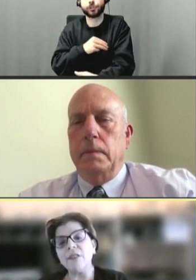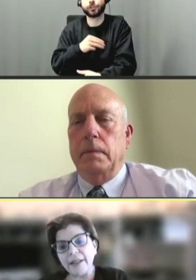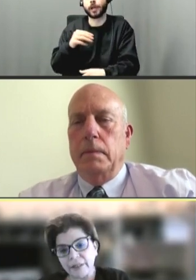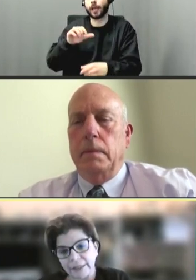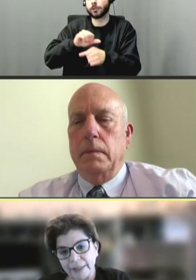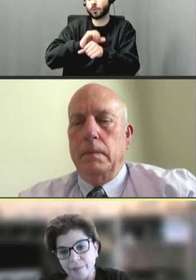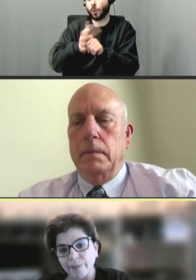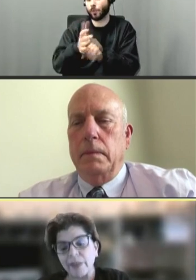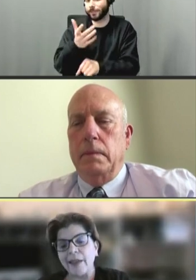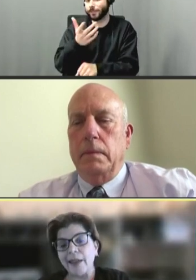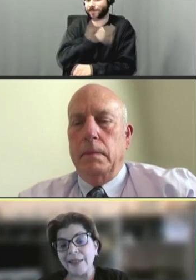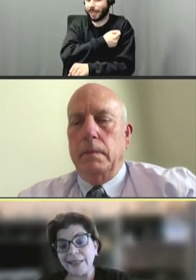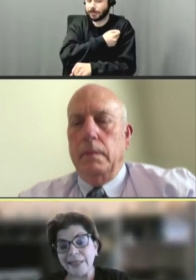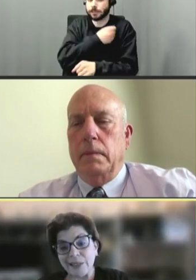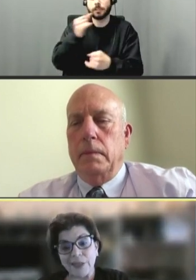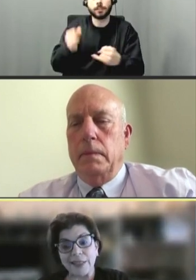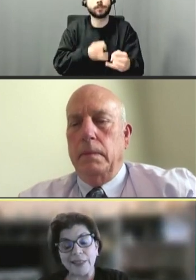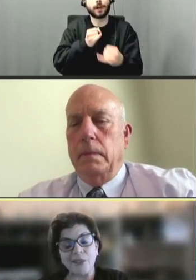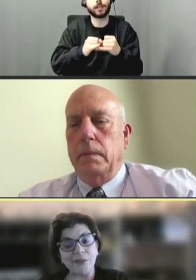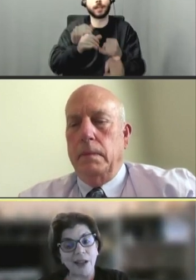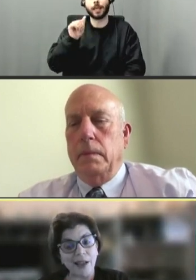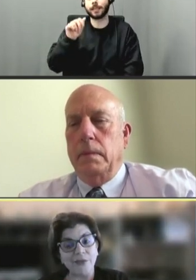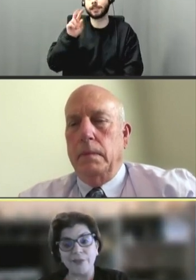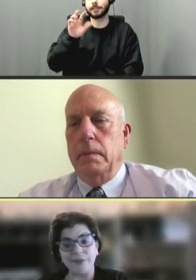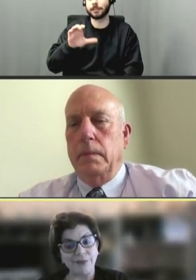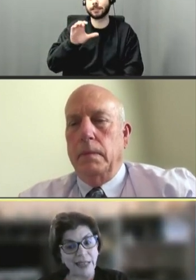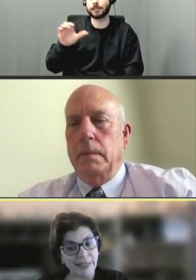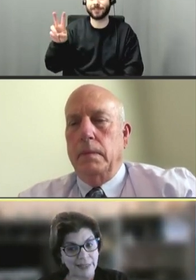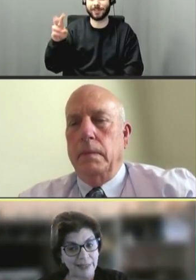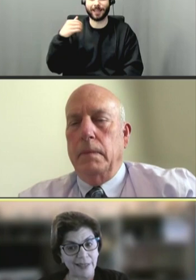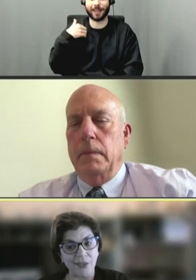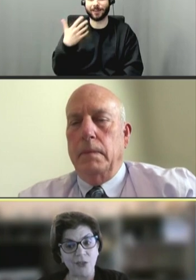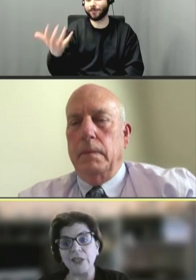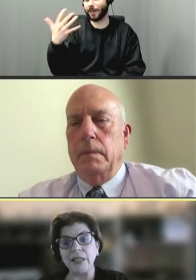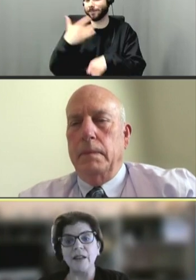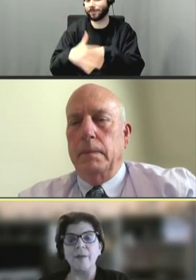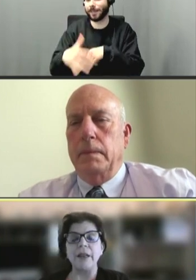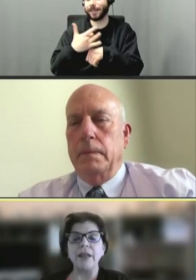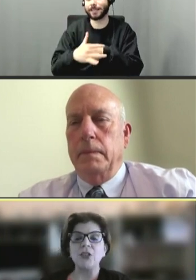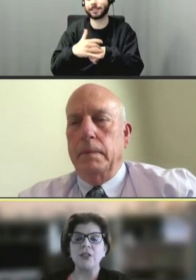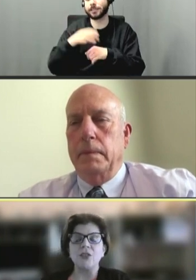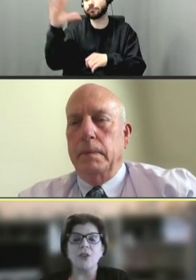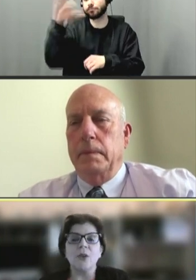Finally, ACCV has got five vacancies and they're seeking nominations.